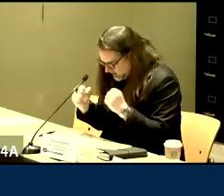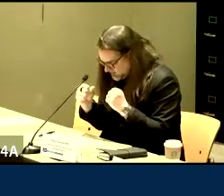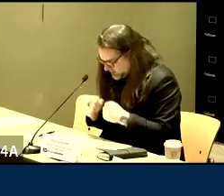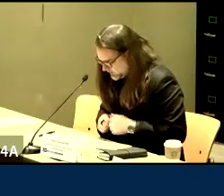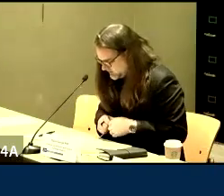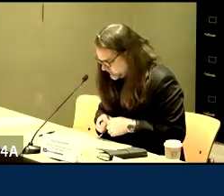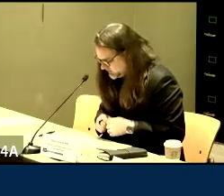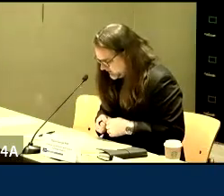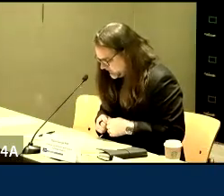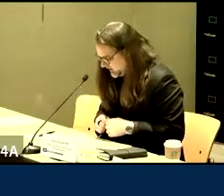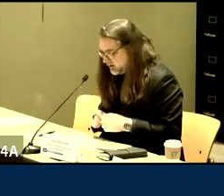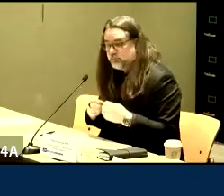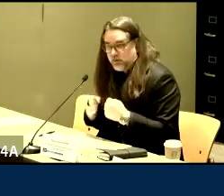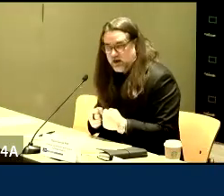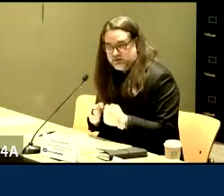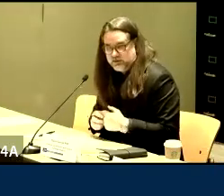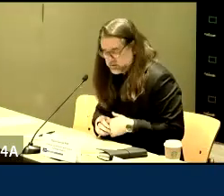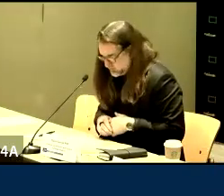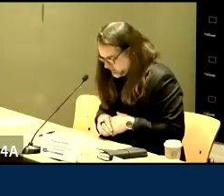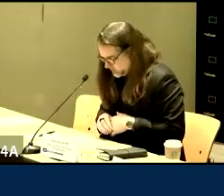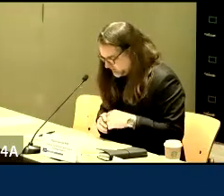It is a crazy good team, and I am proud to be associated with them.